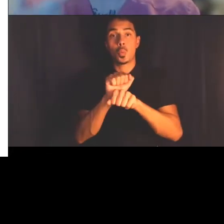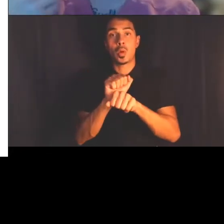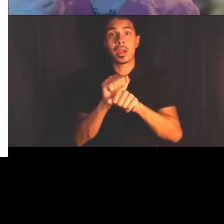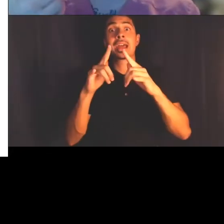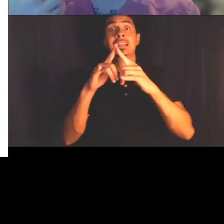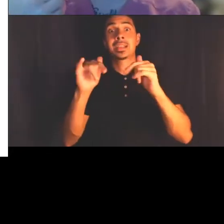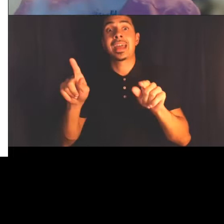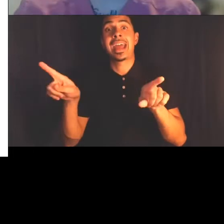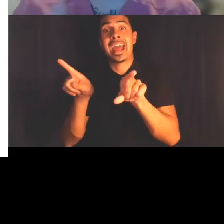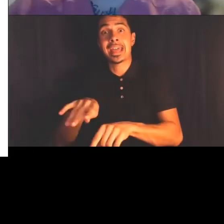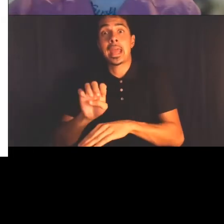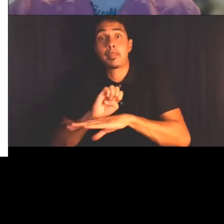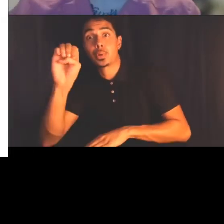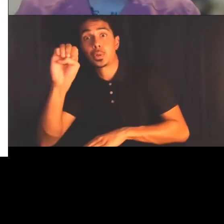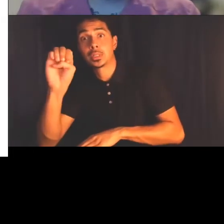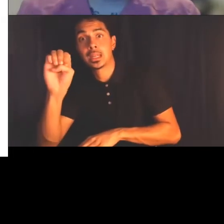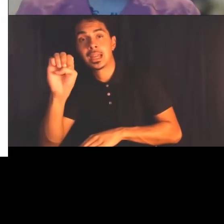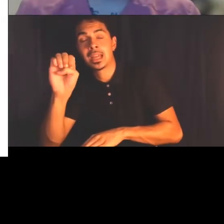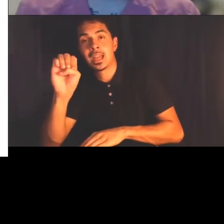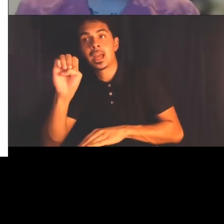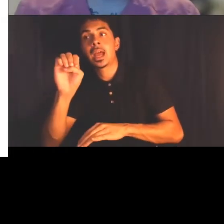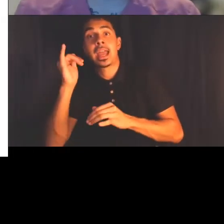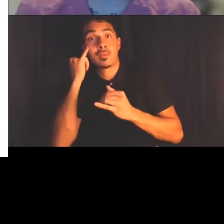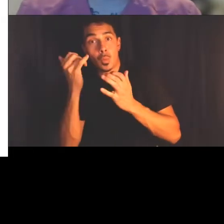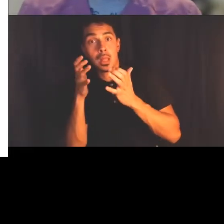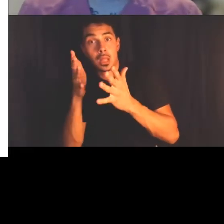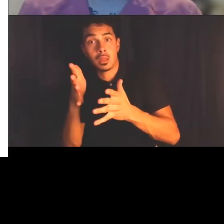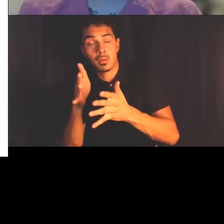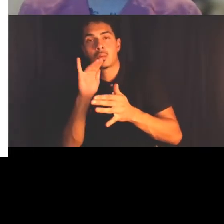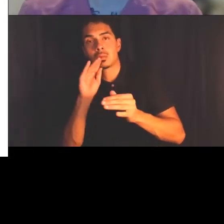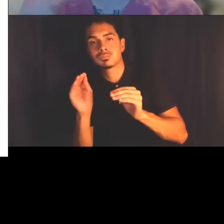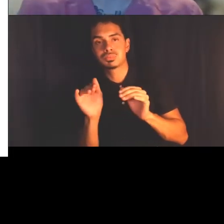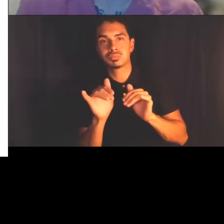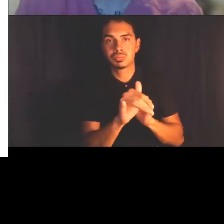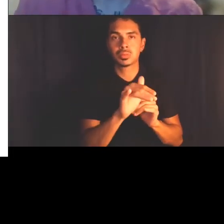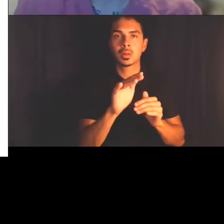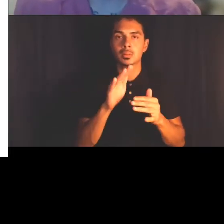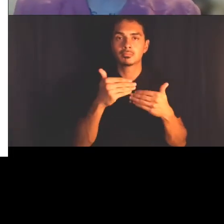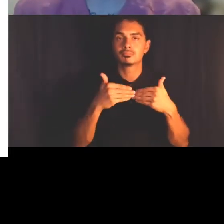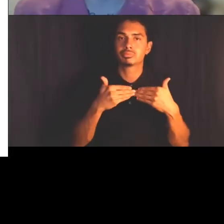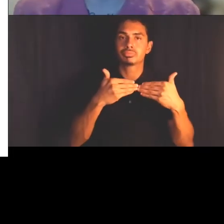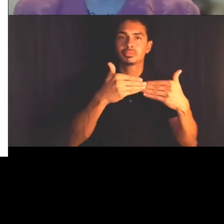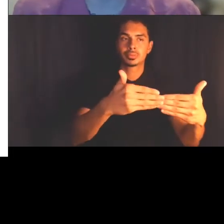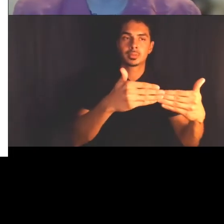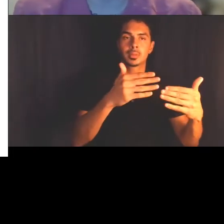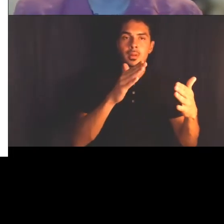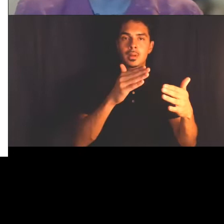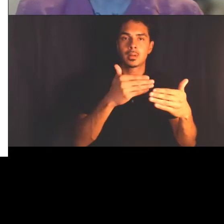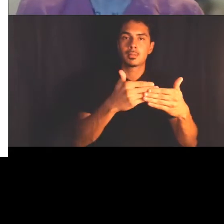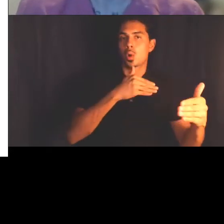but then also turns into that proactive contraception after, so that can be a good option for some people.